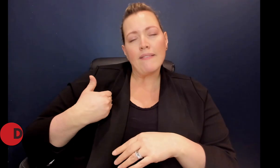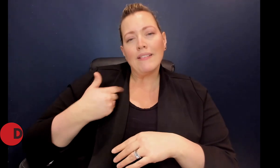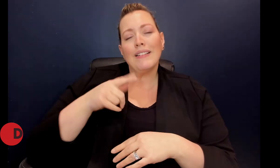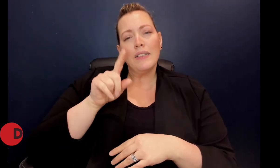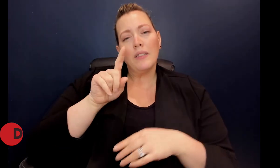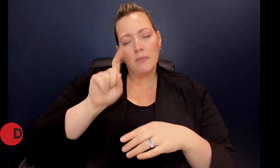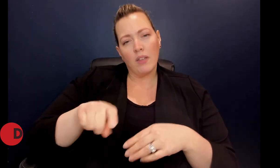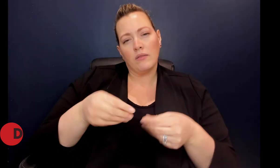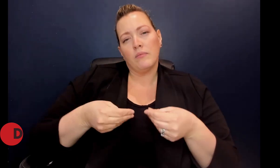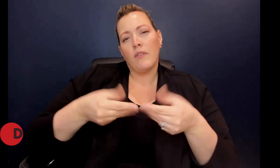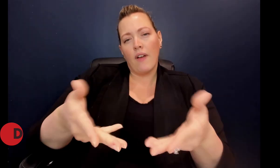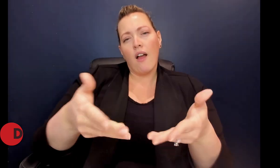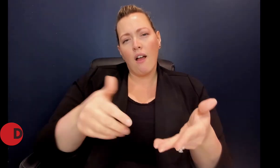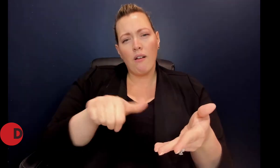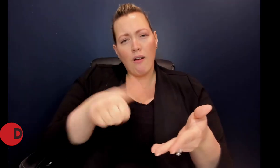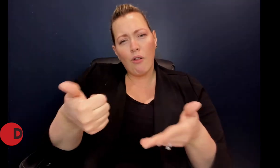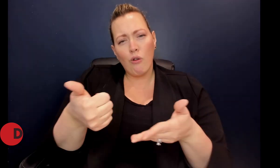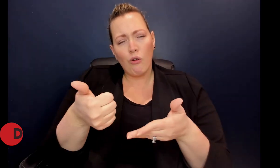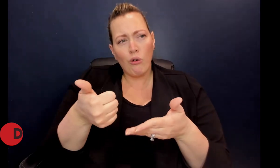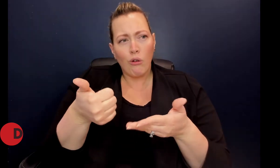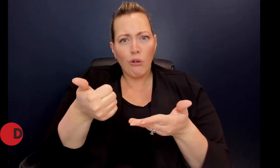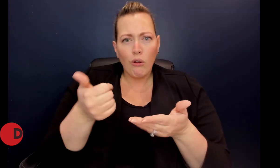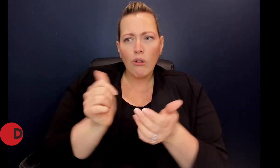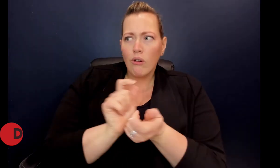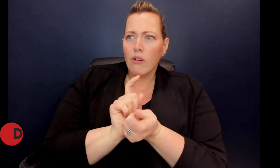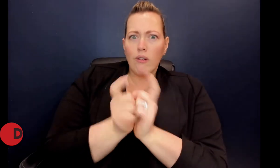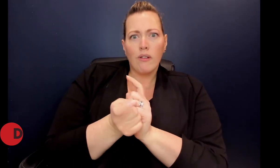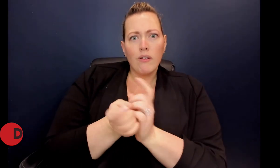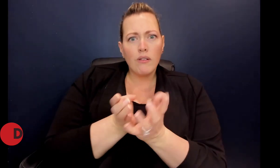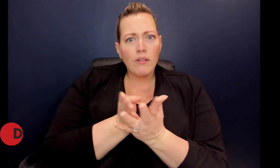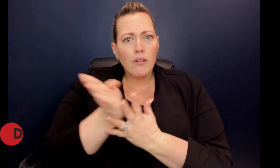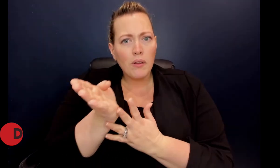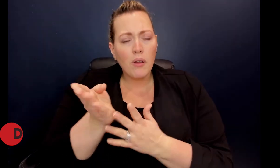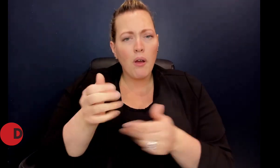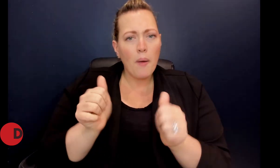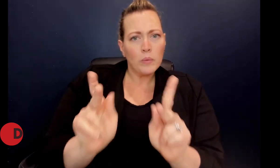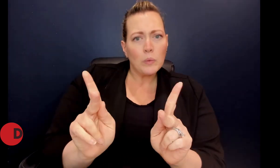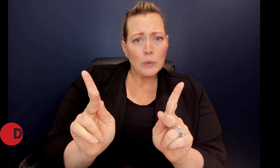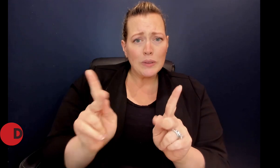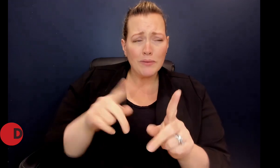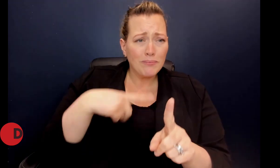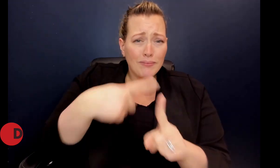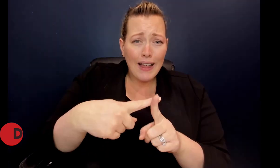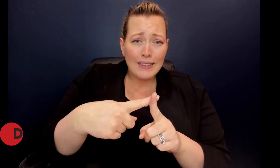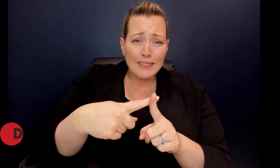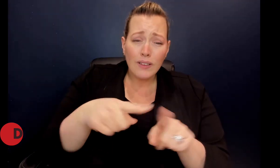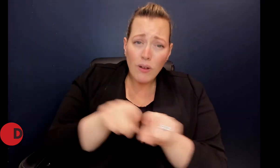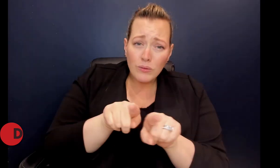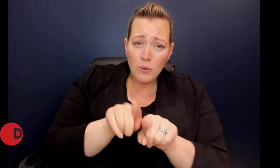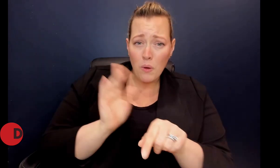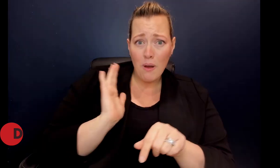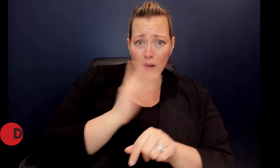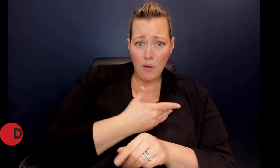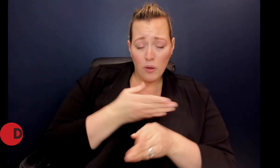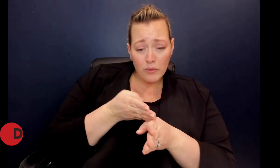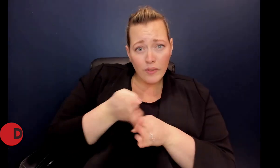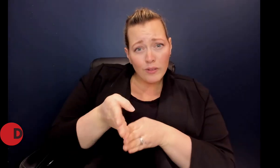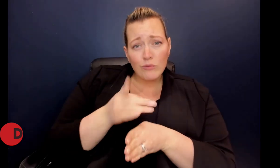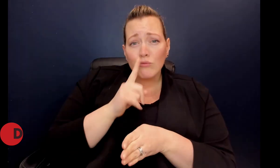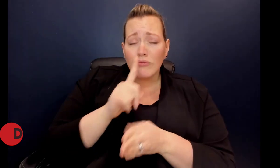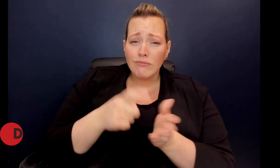for DIs to become members. We also see that our field has